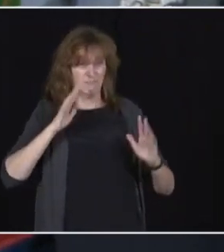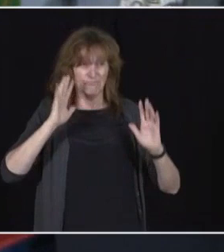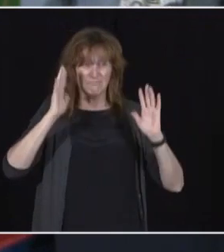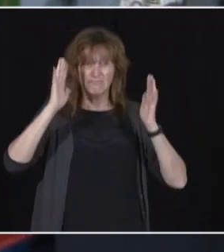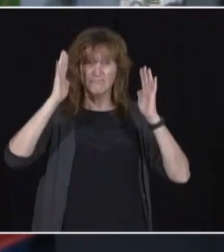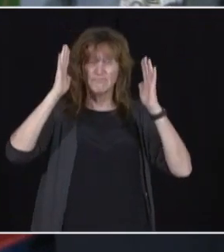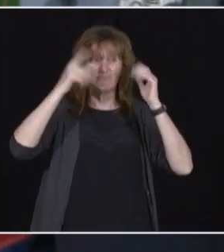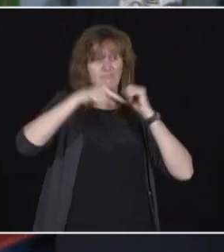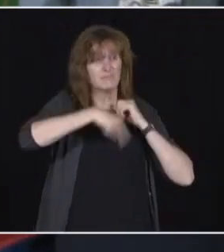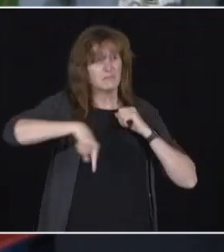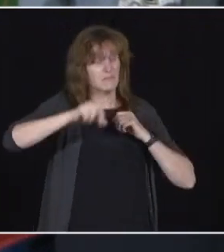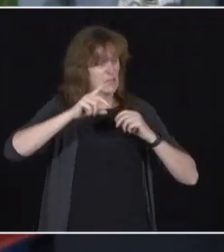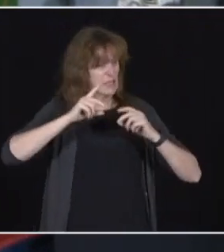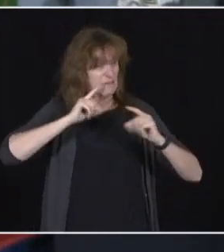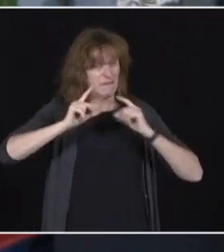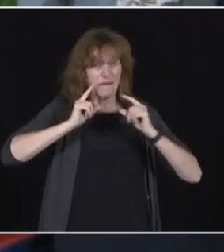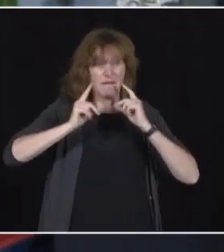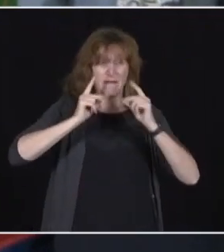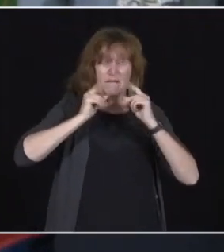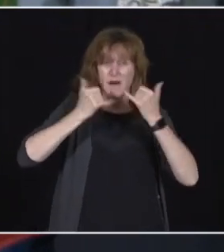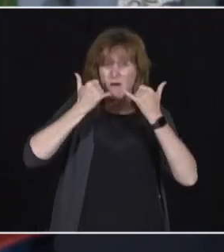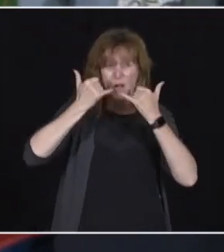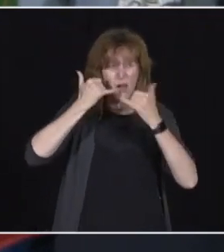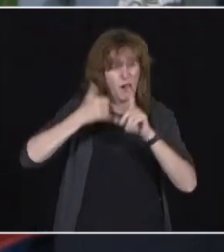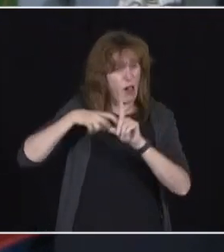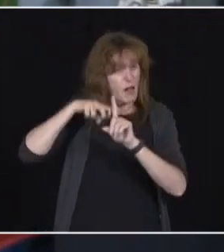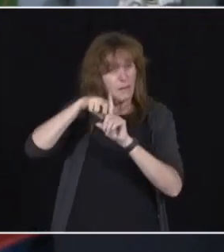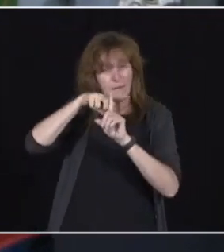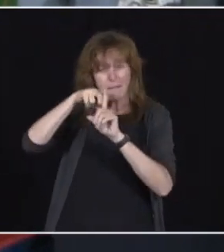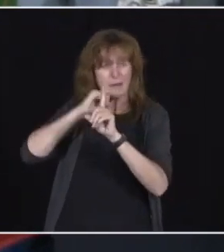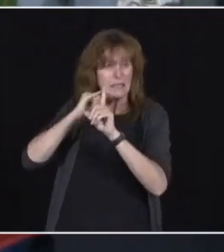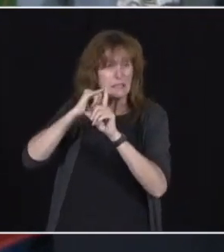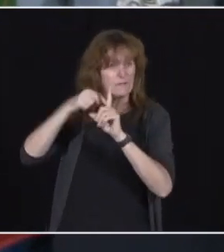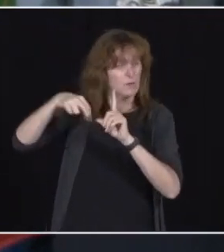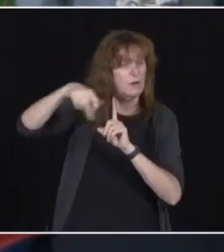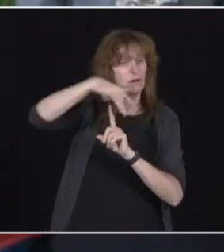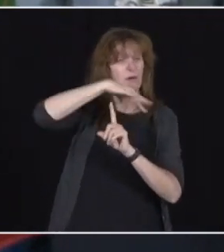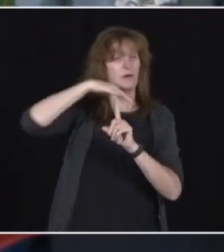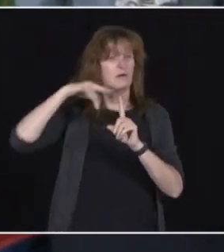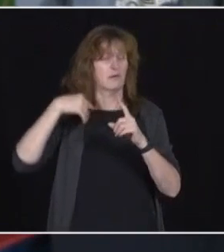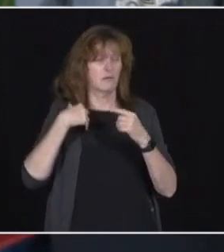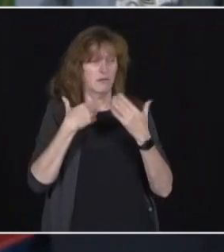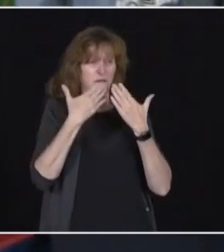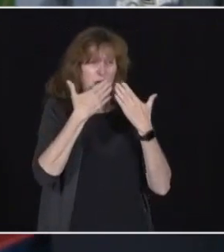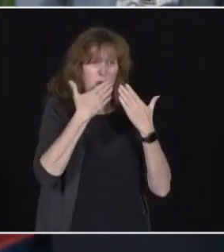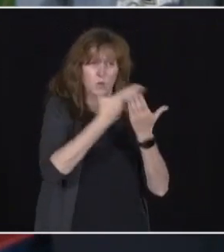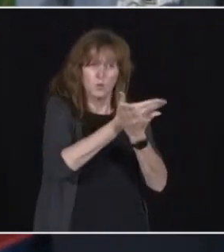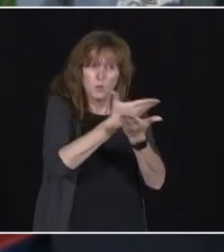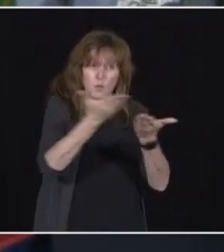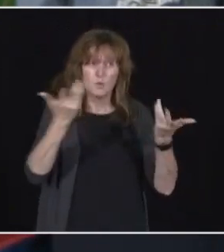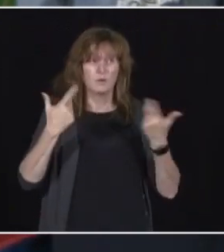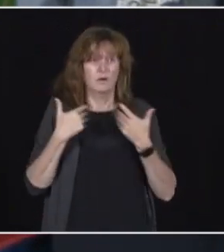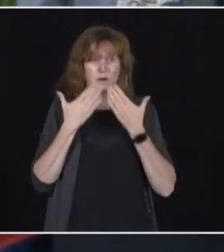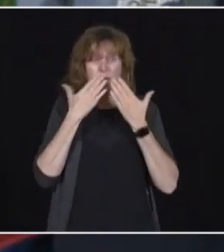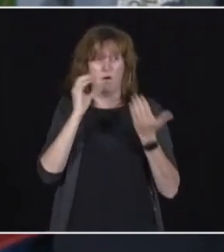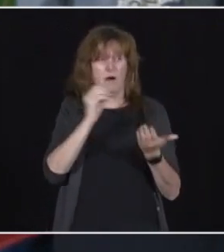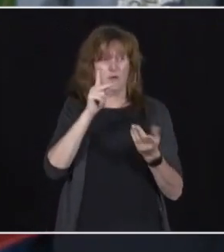I just again, I want to thank the people. We will get to 100. But, they have done an incredible job to make